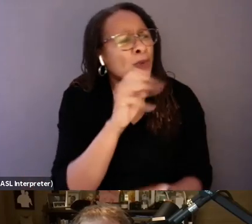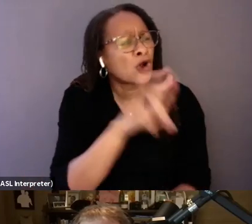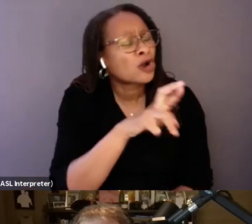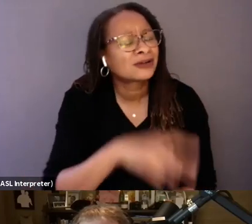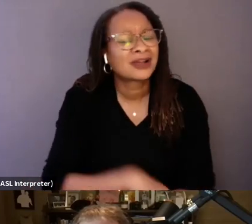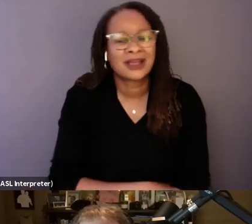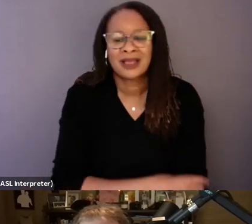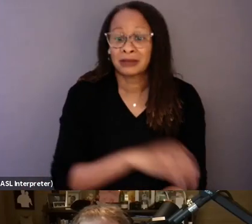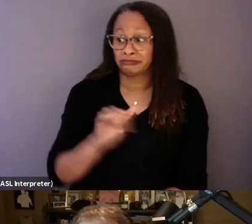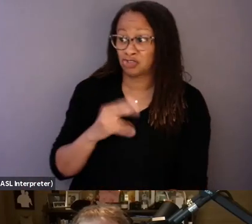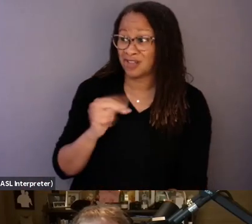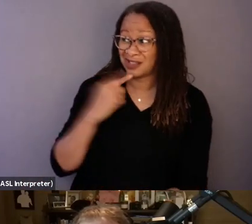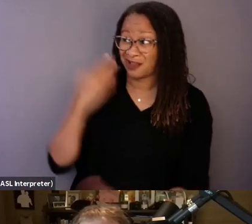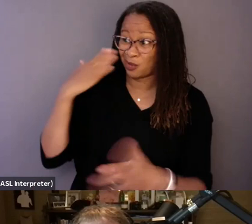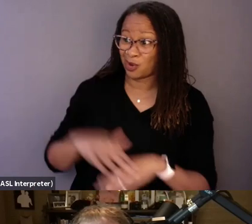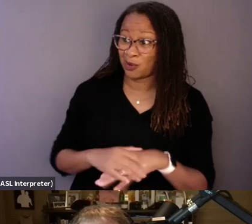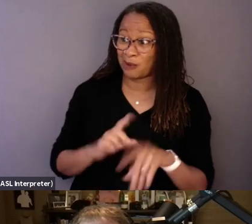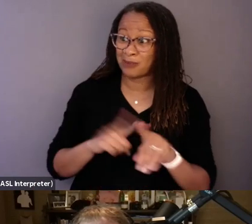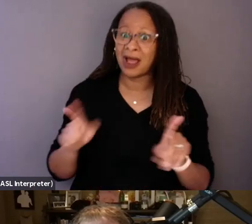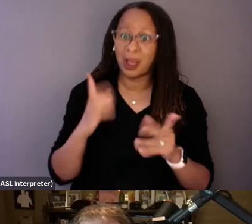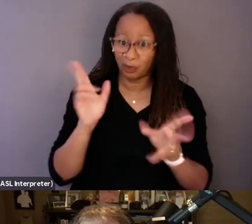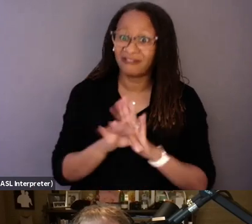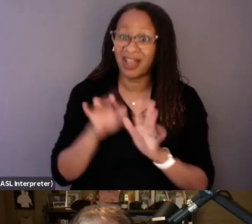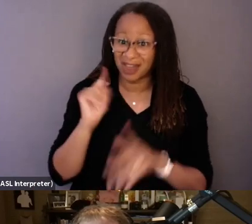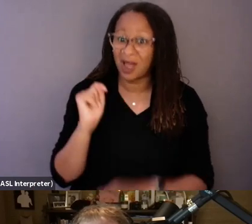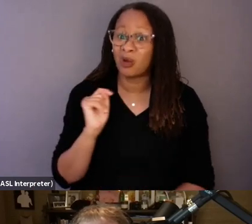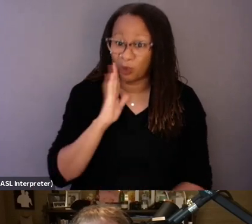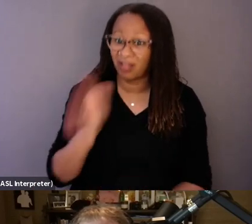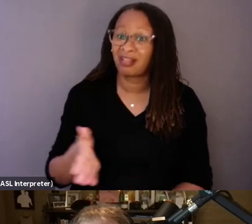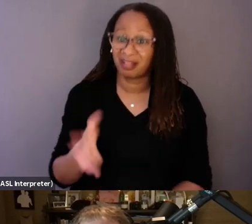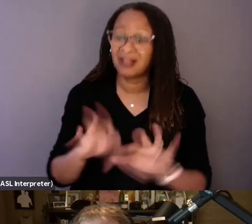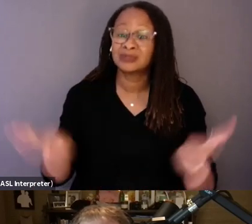"I don't know, but I would find out. If it's important I'll find out."